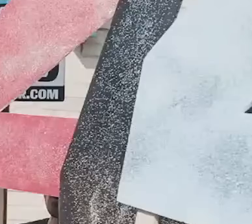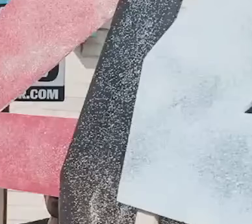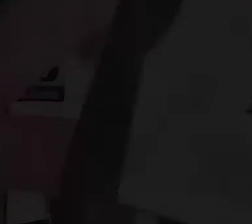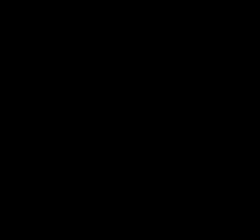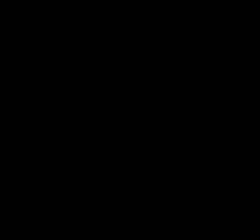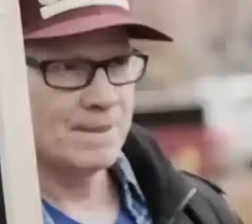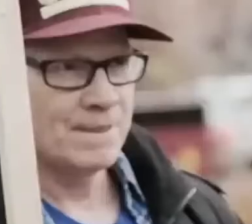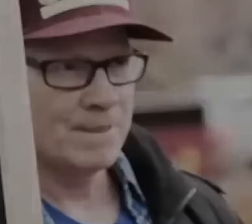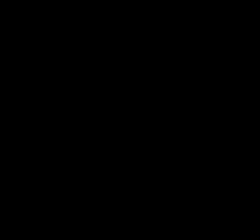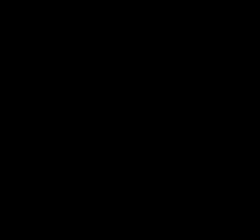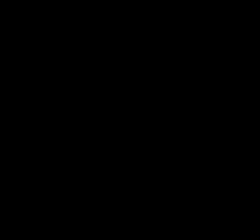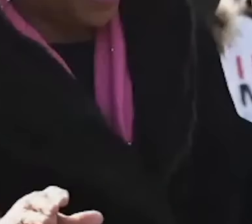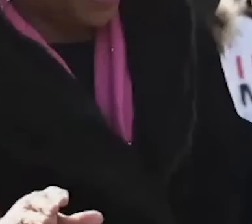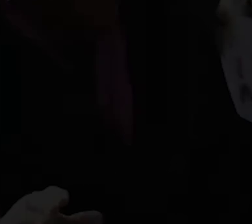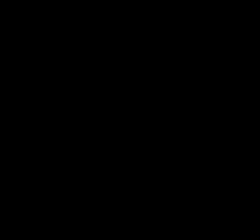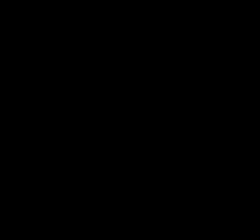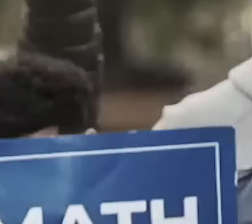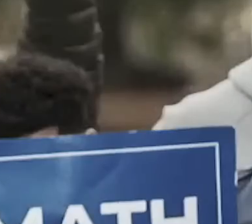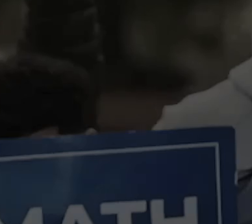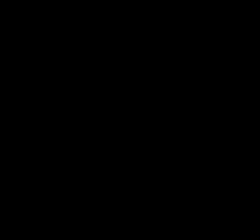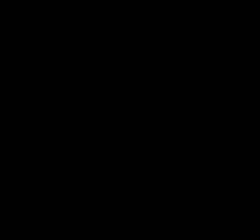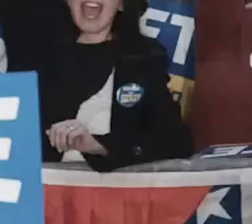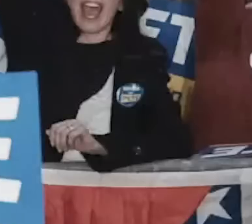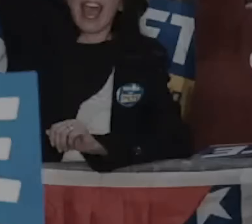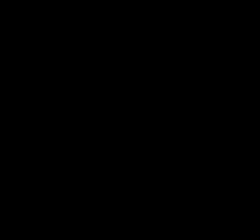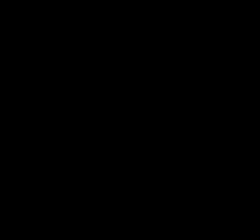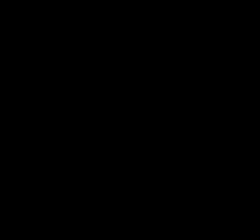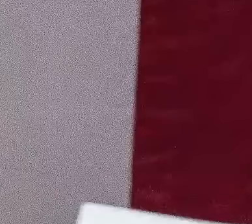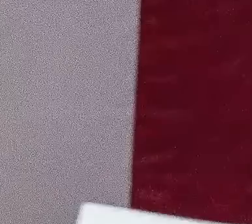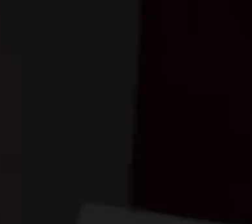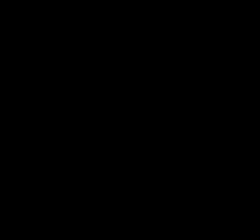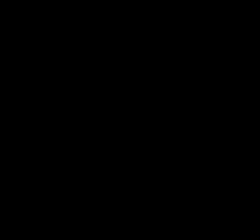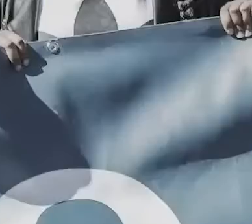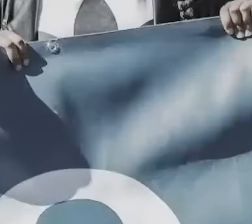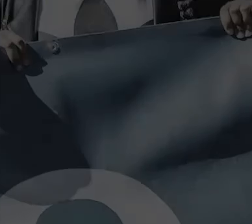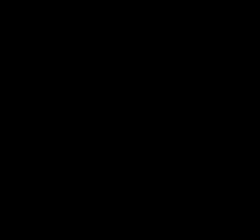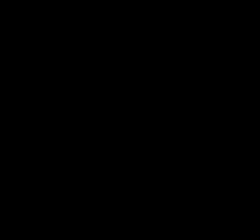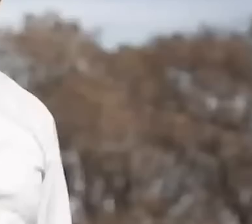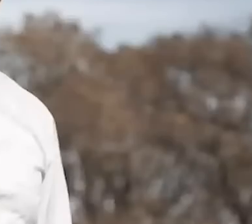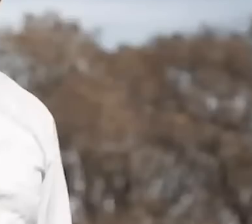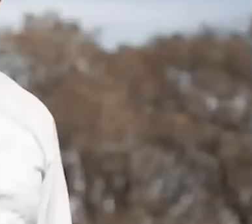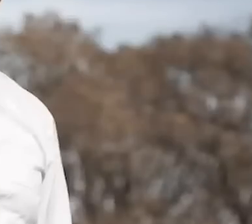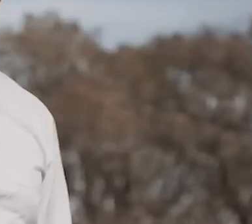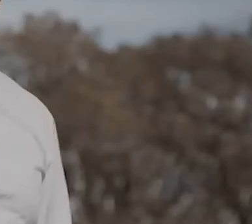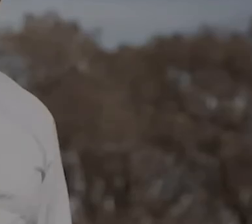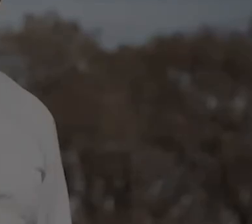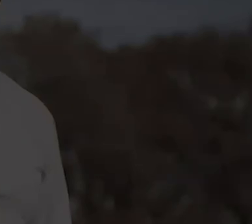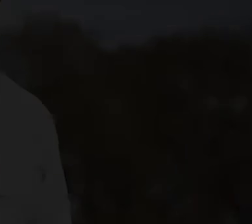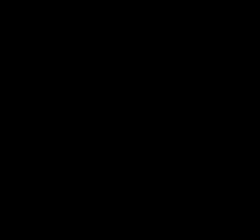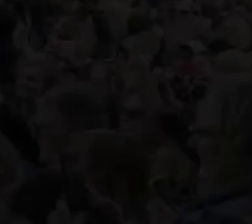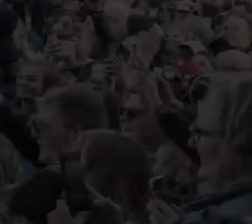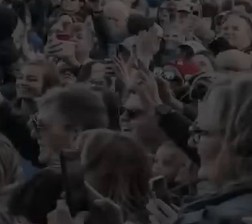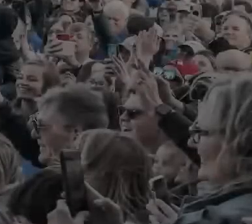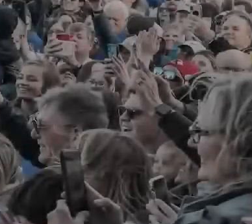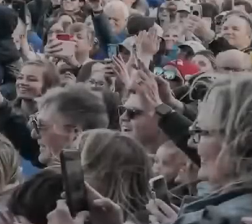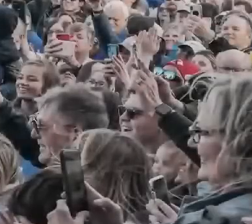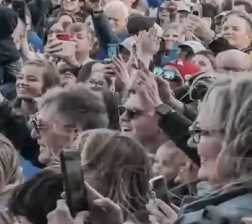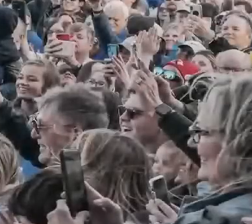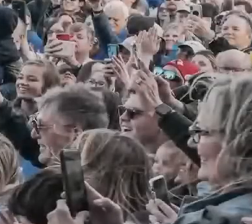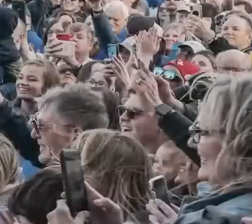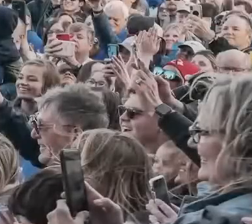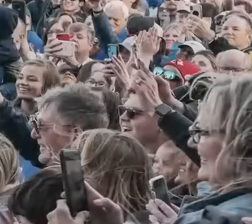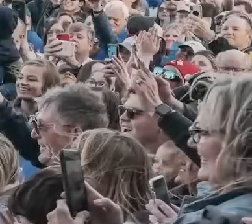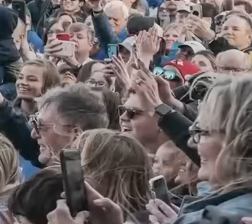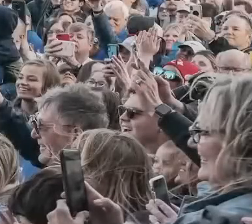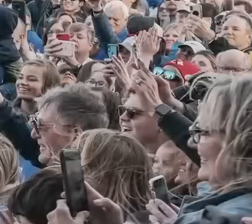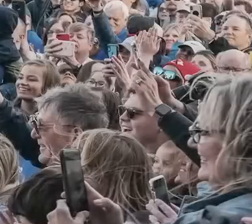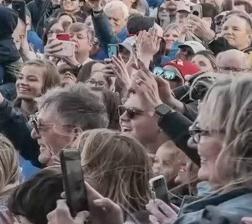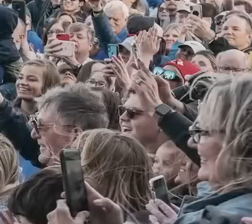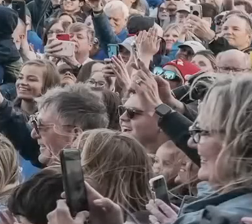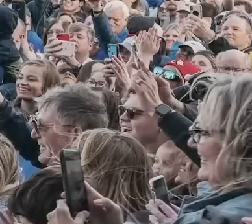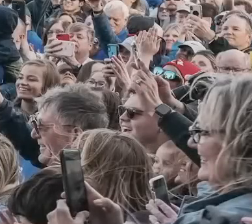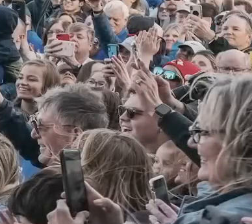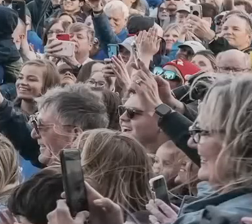WE'LL BE HERE.